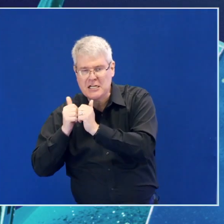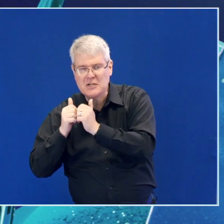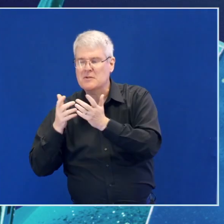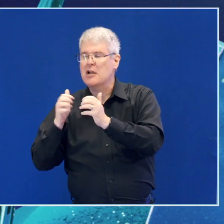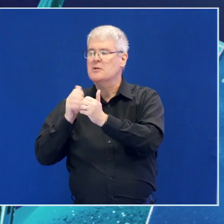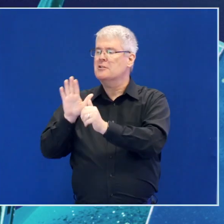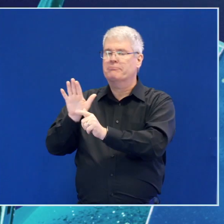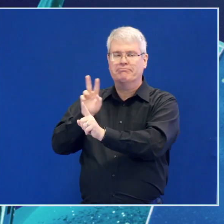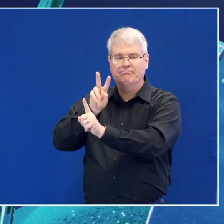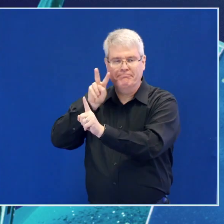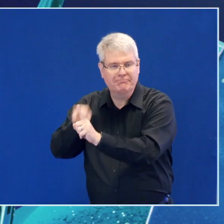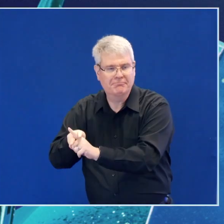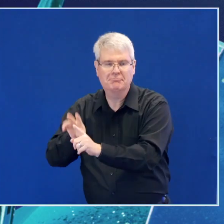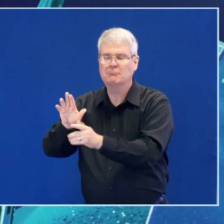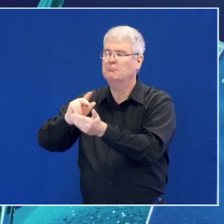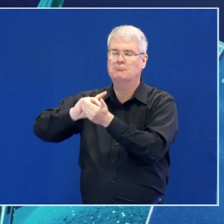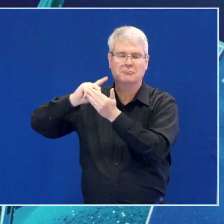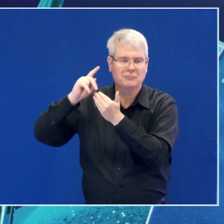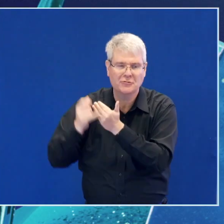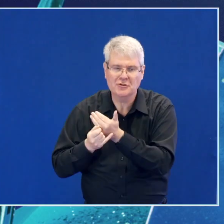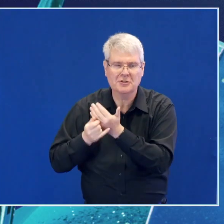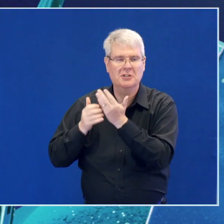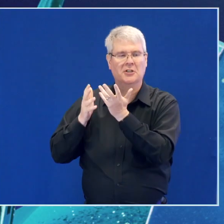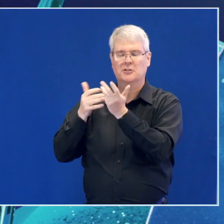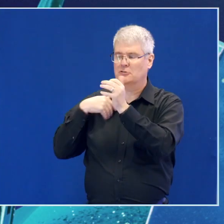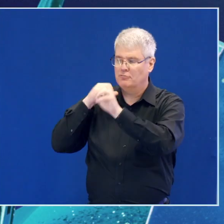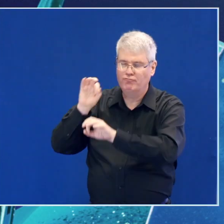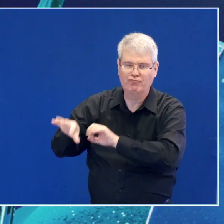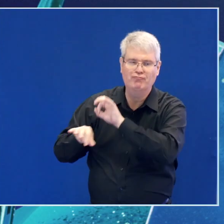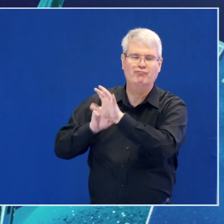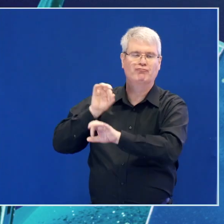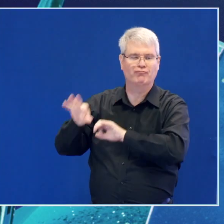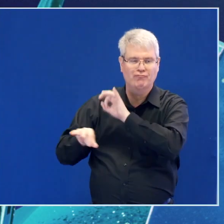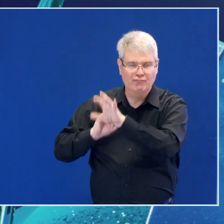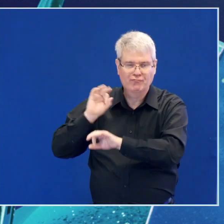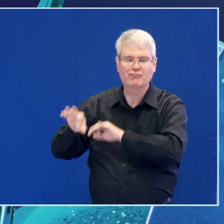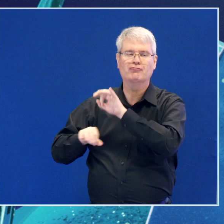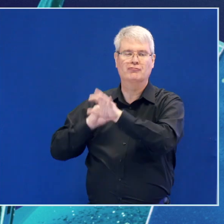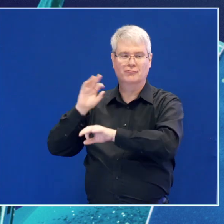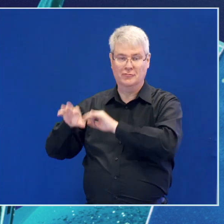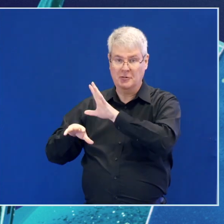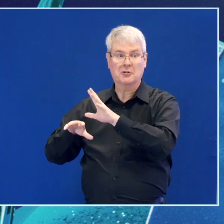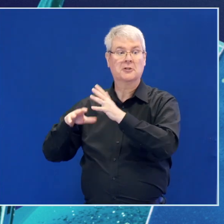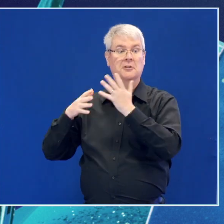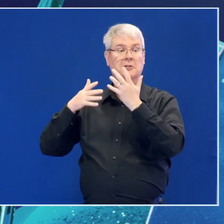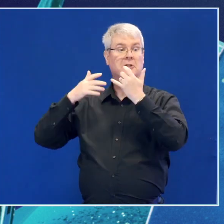and us pushing for it to be involved in different projects. And now it's the first conversation.